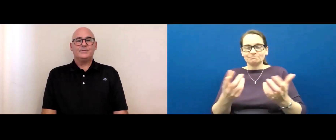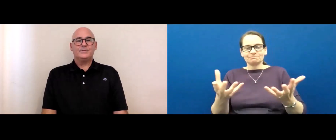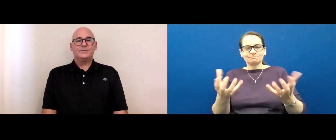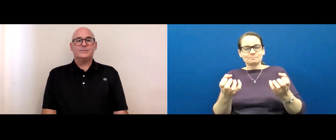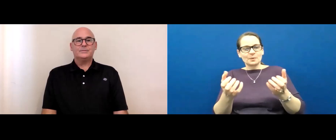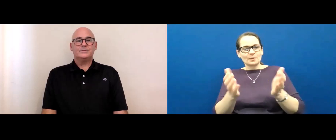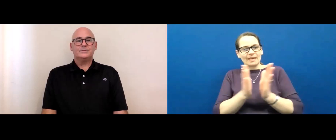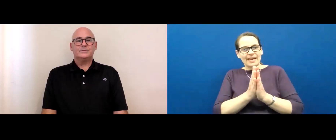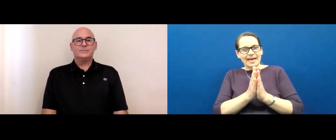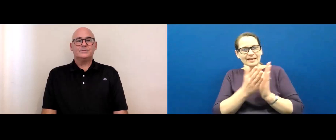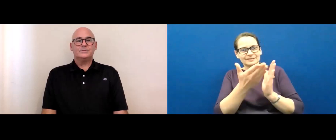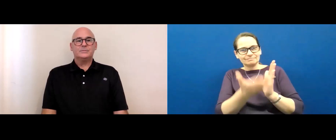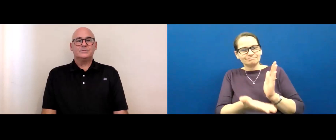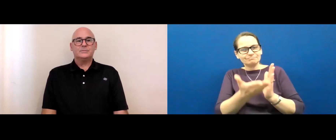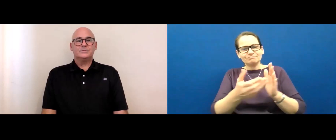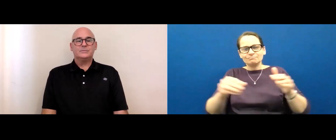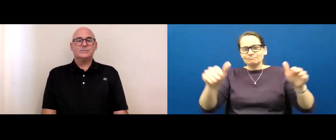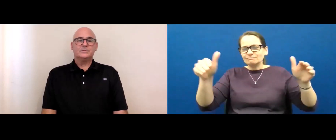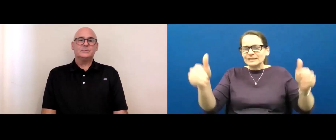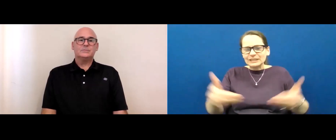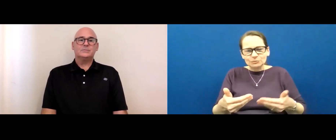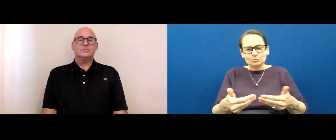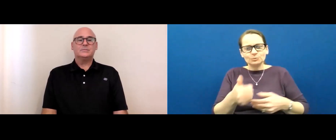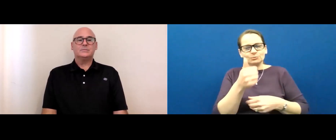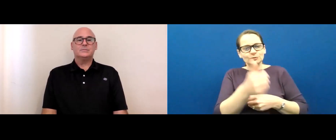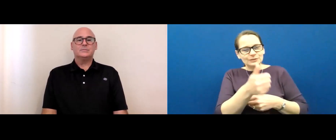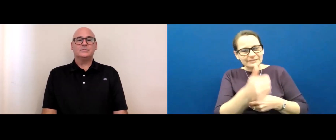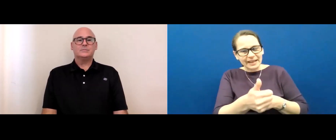first I want to ask our guest to introduce themselves